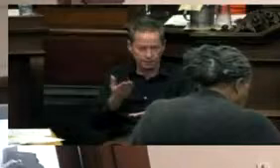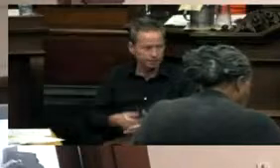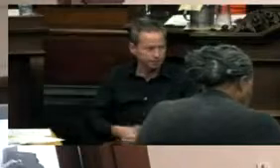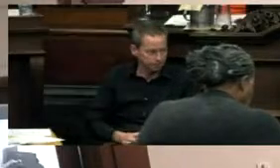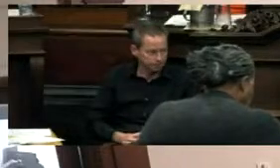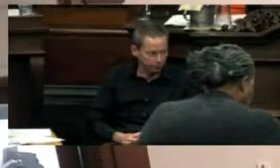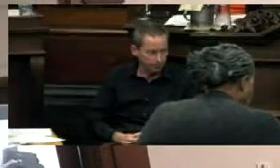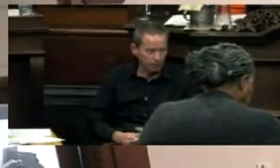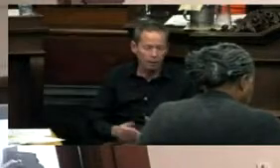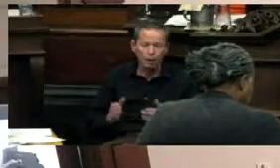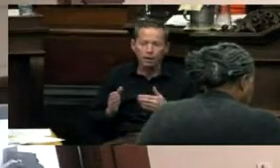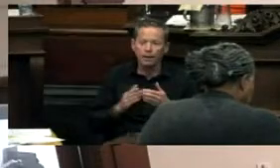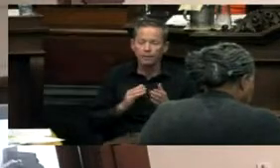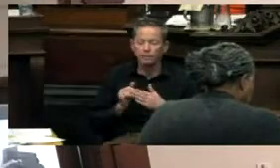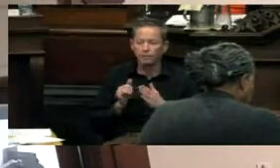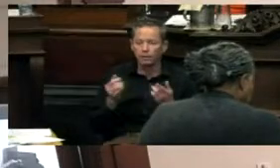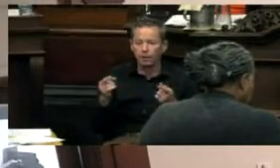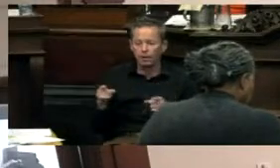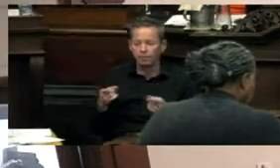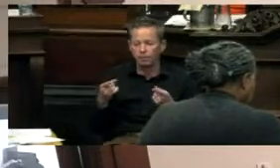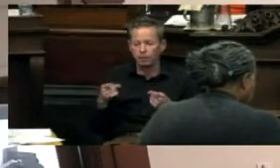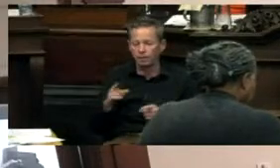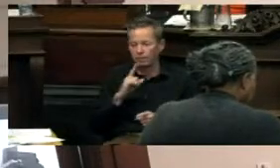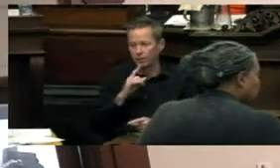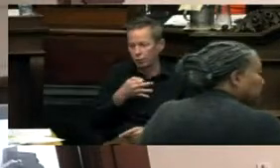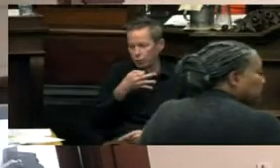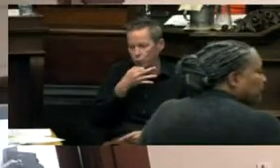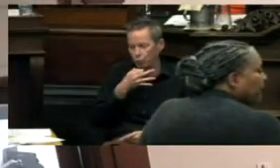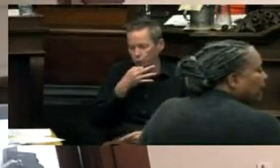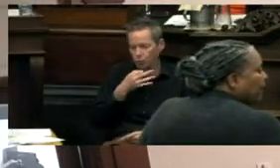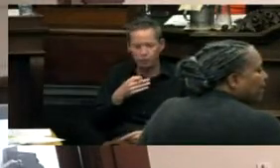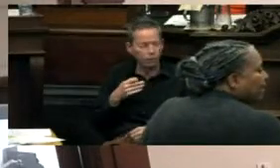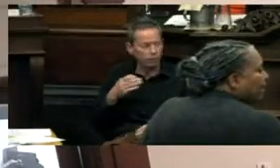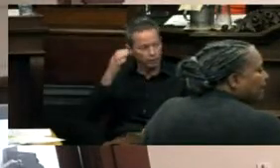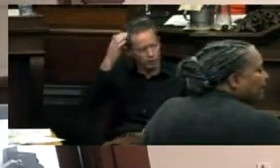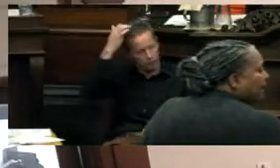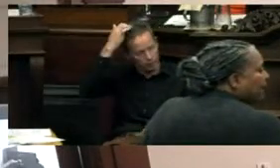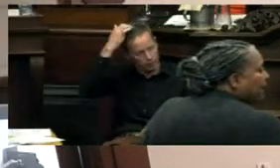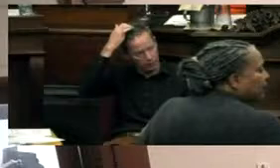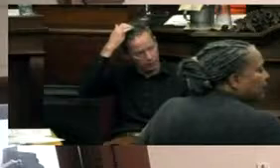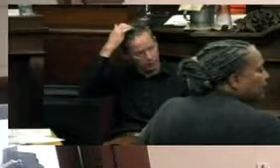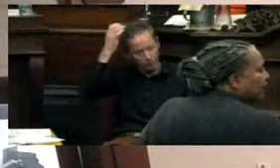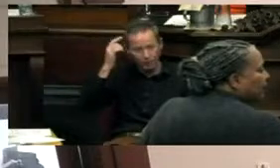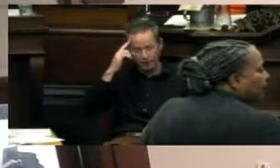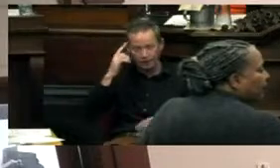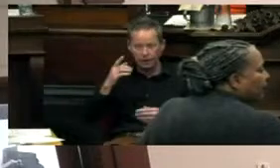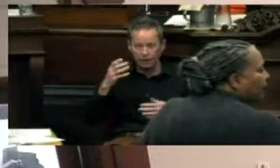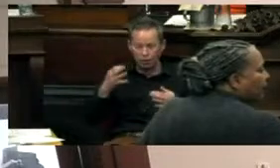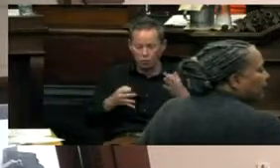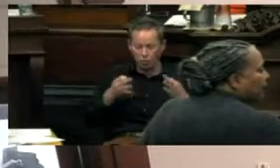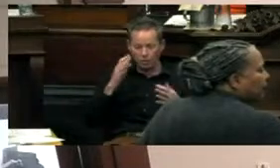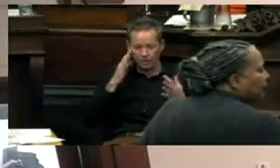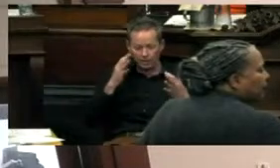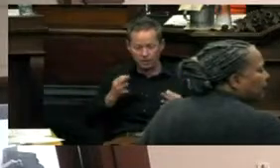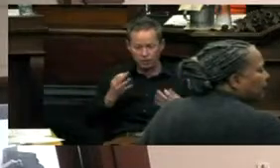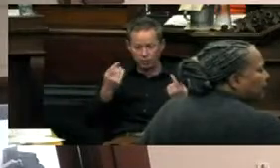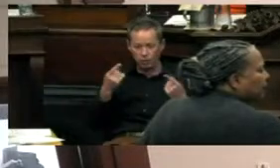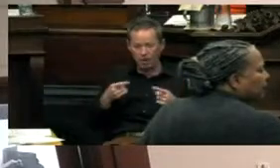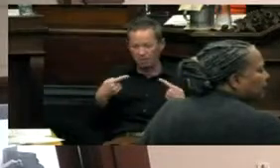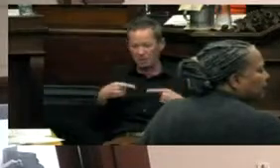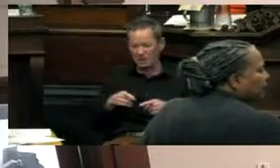collect evidence on any disputes of fact. Even if that were to happen, it would happen